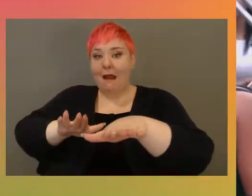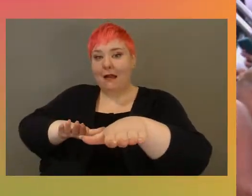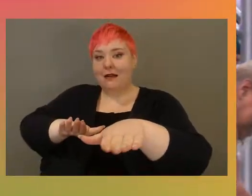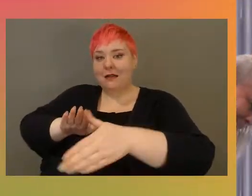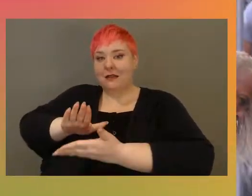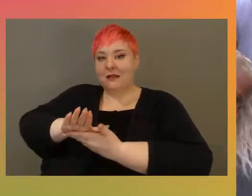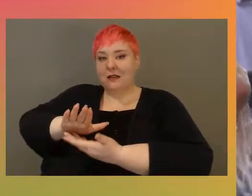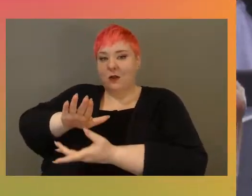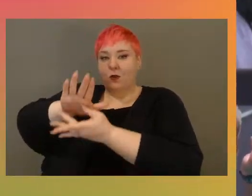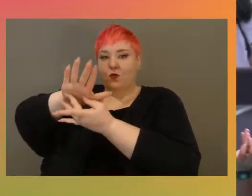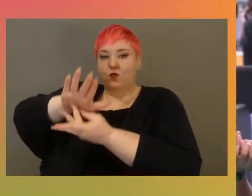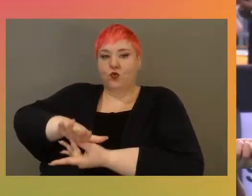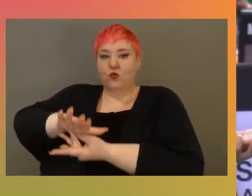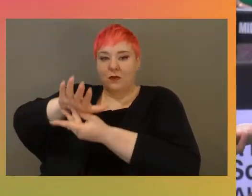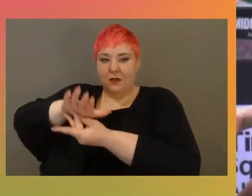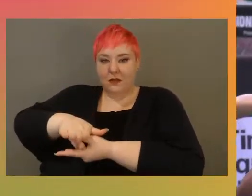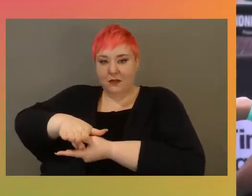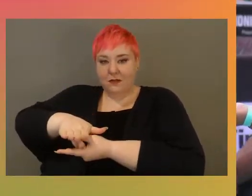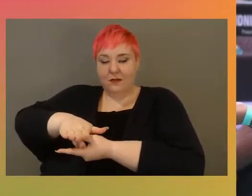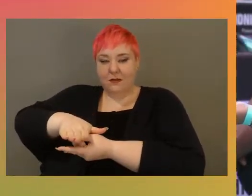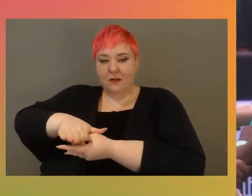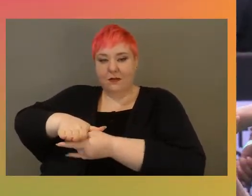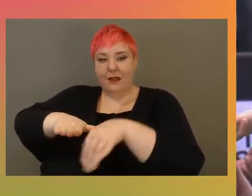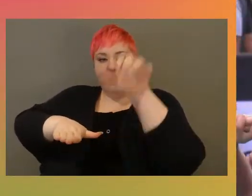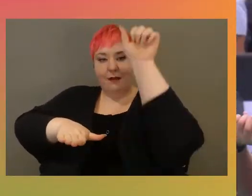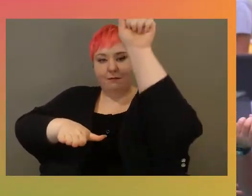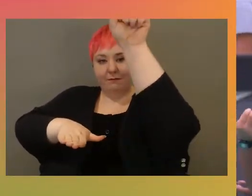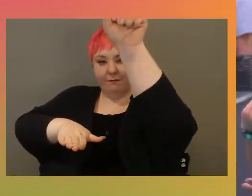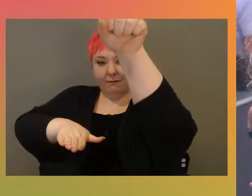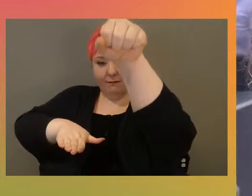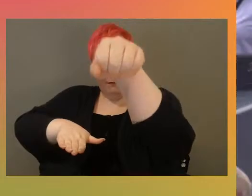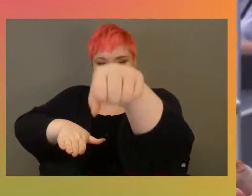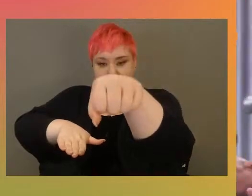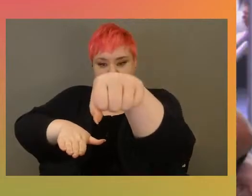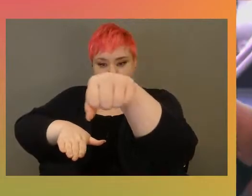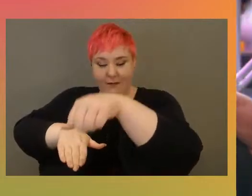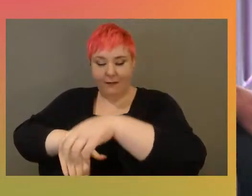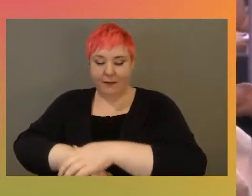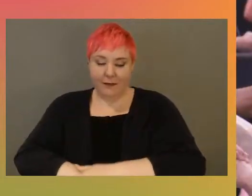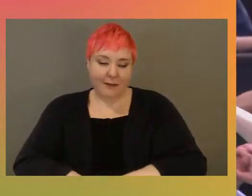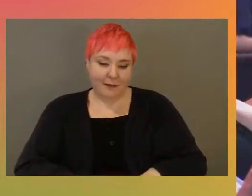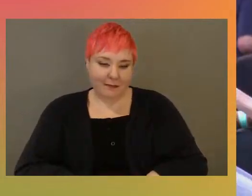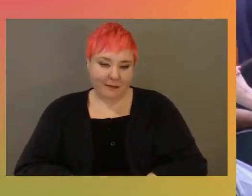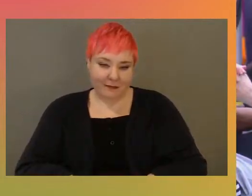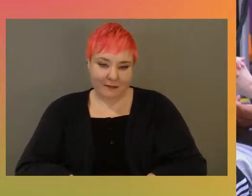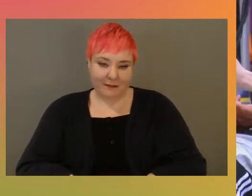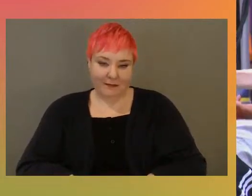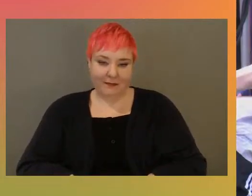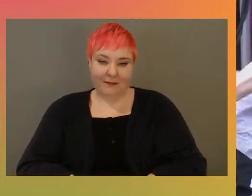UNTIL YOUR TORSO, ON THE INSIDE OF THAT FRONT LEG, KEEP THE